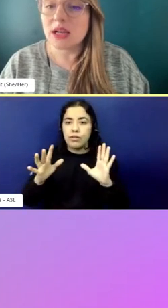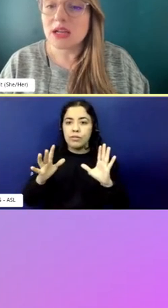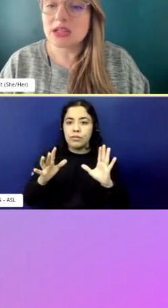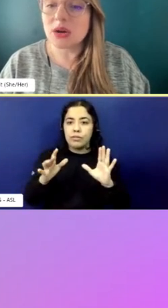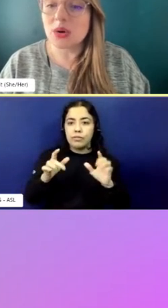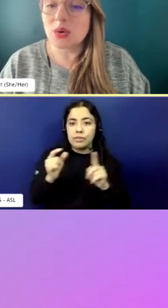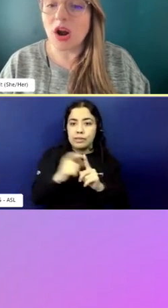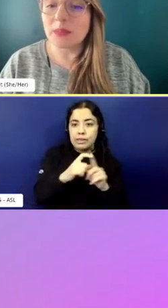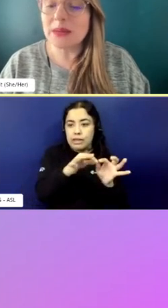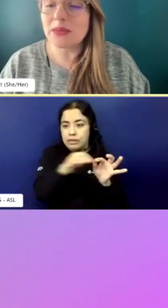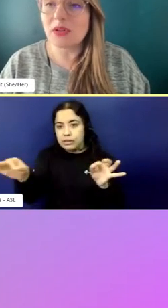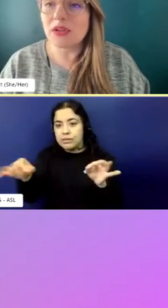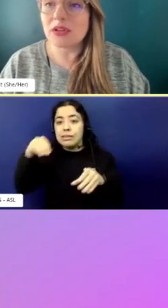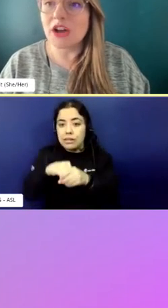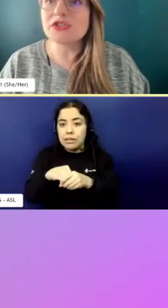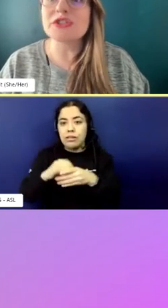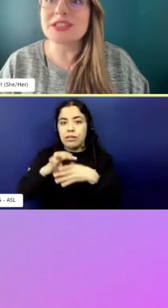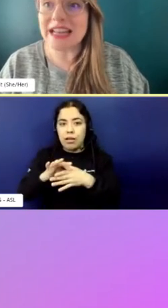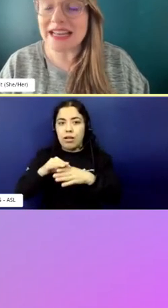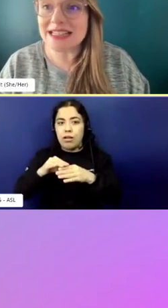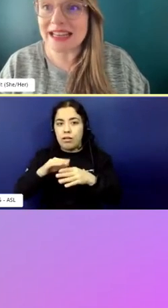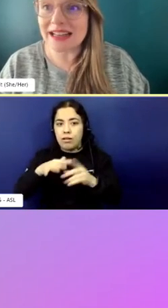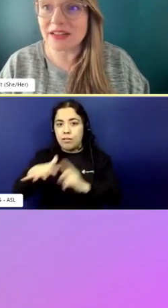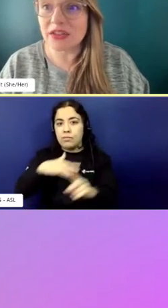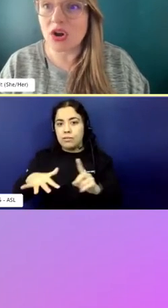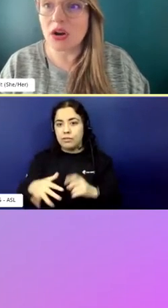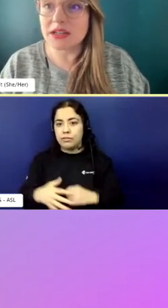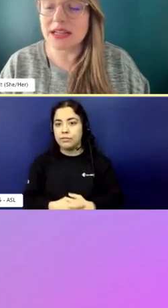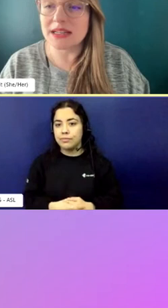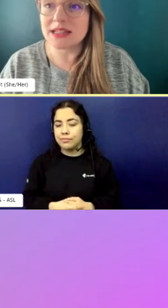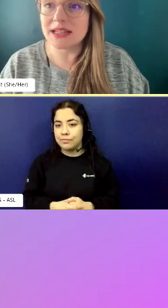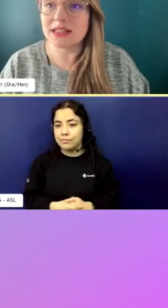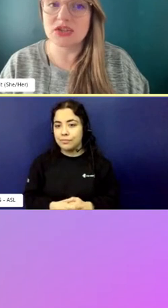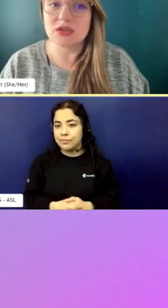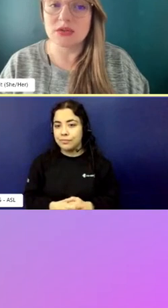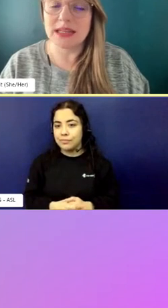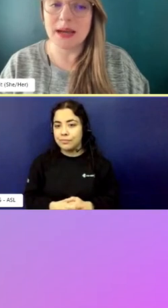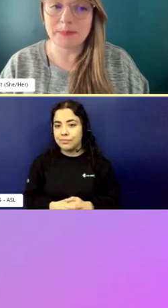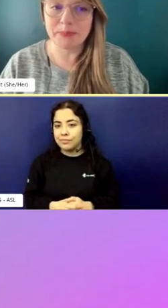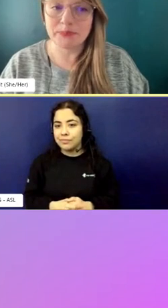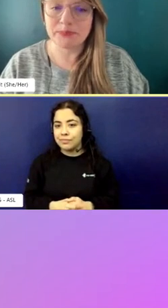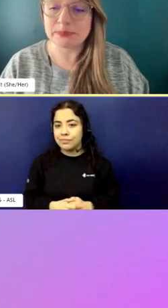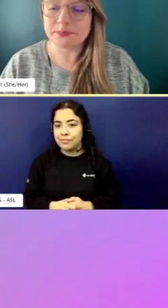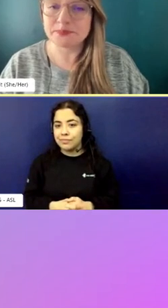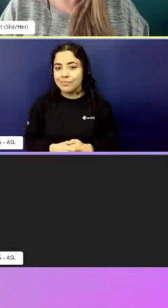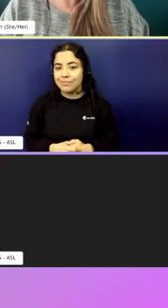second is a content divide, which talks about the accessibility and clarity of text and content.